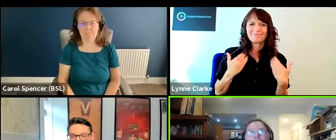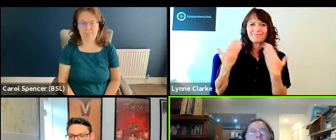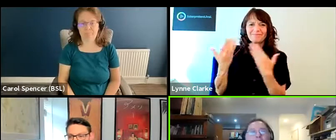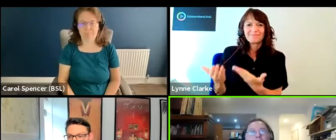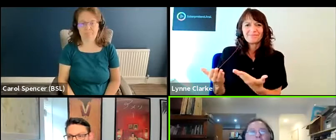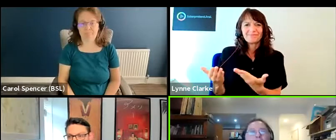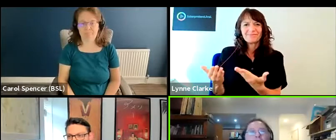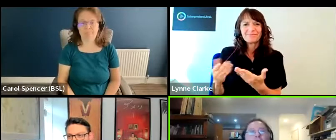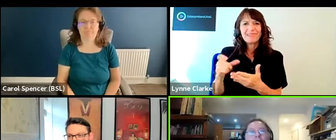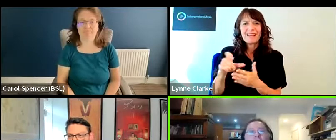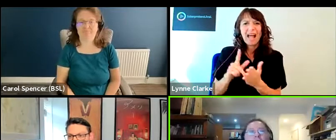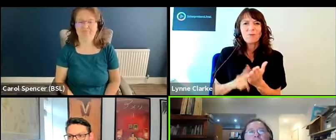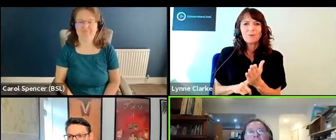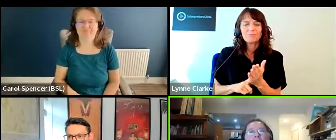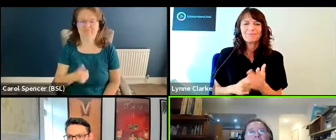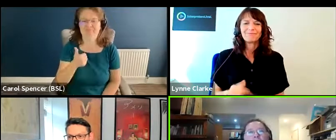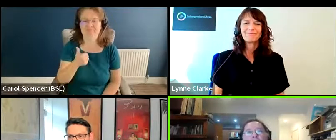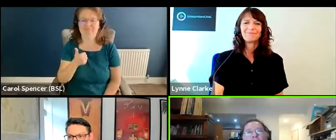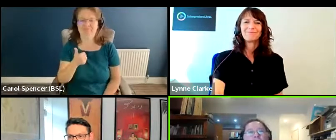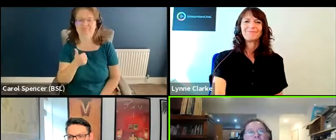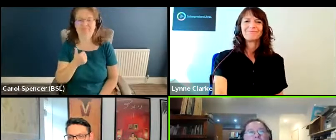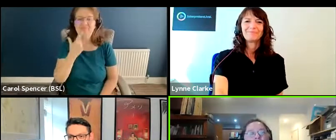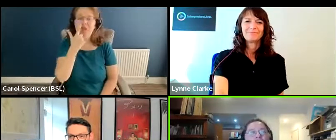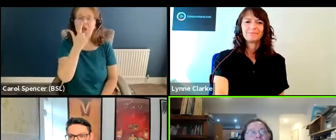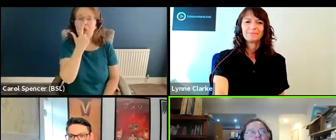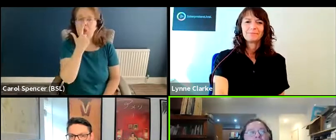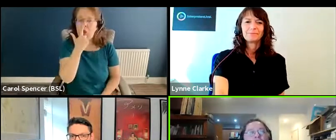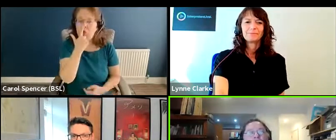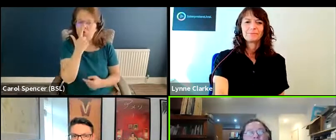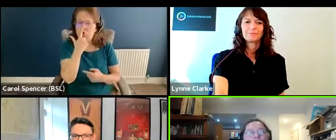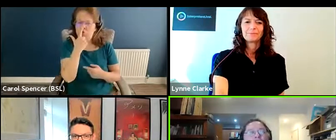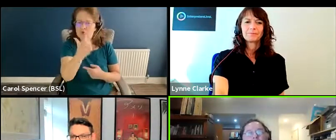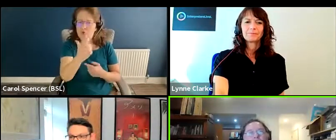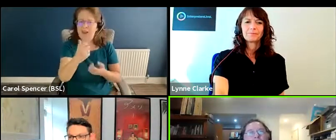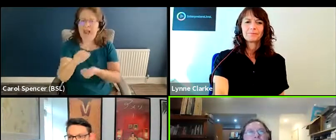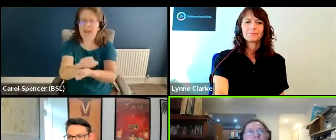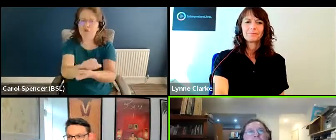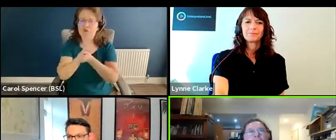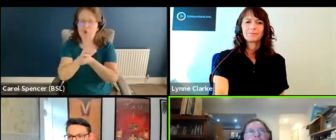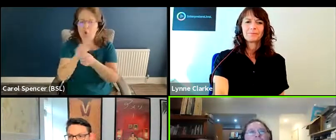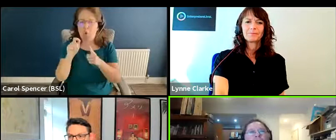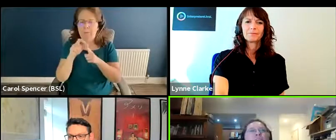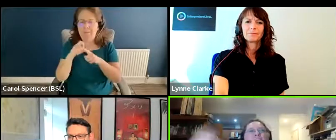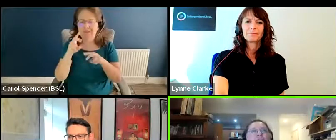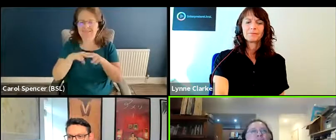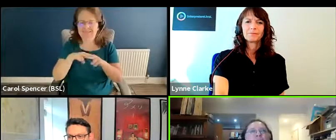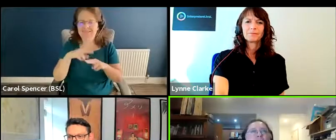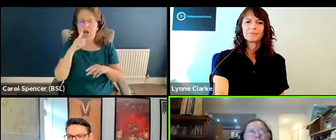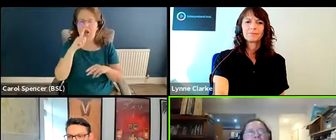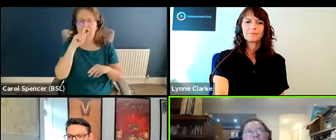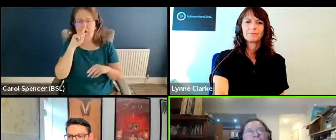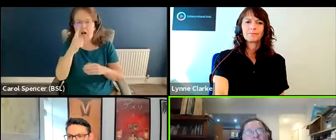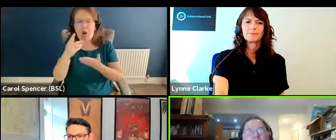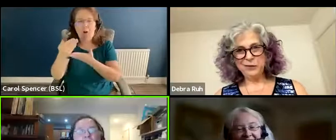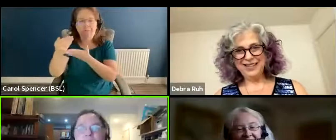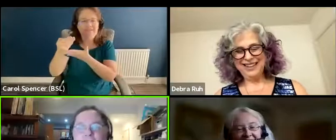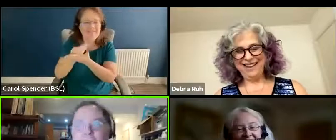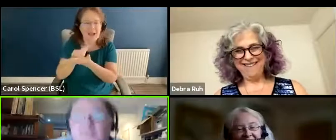You can secure a PDF or create a PDF version, which can only be can't be saved, edited, and saved as PDF.